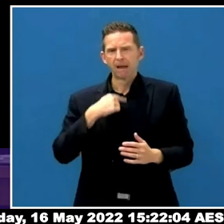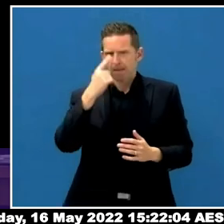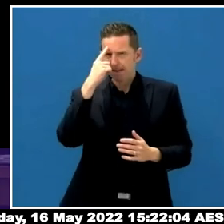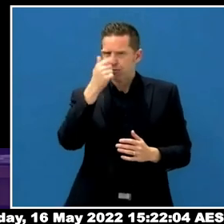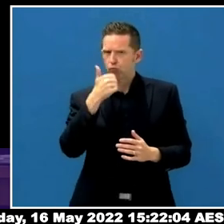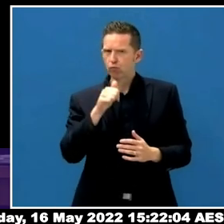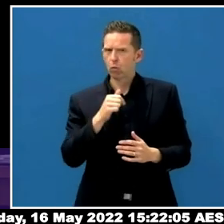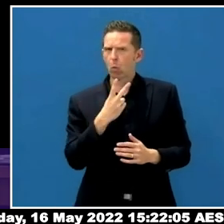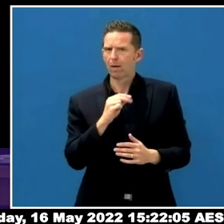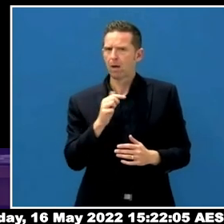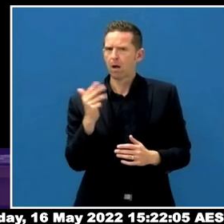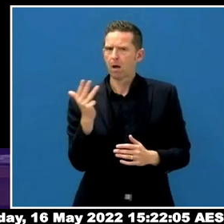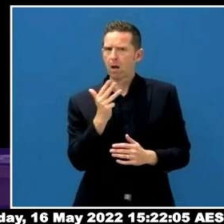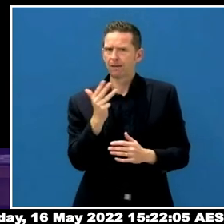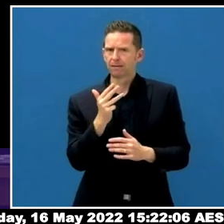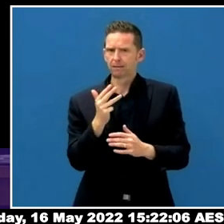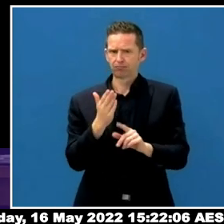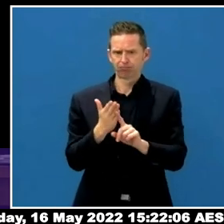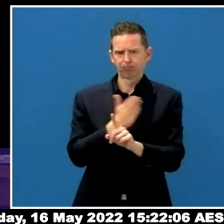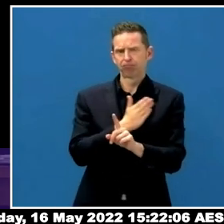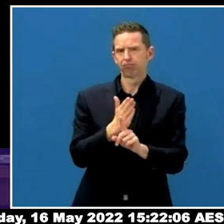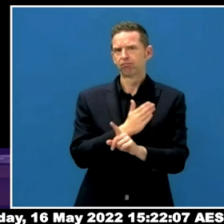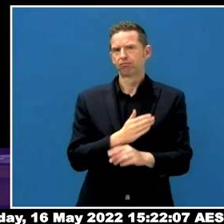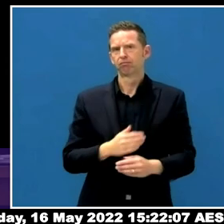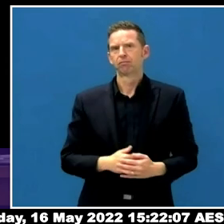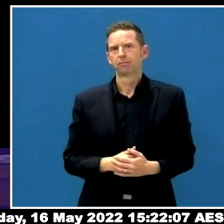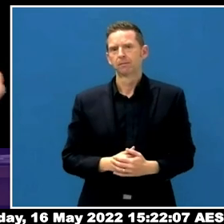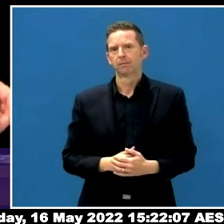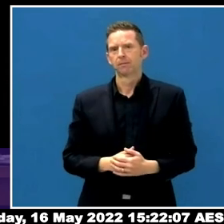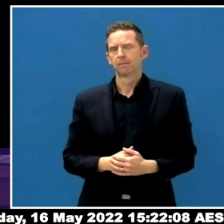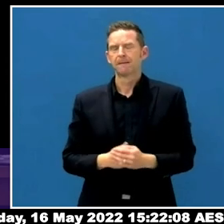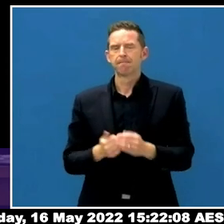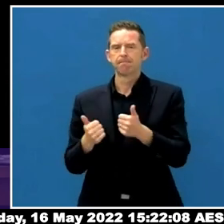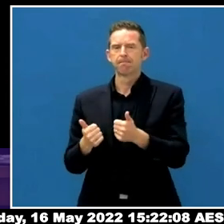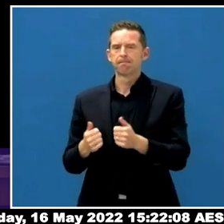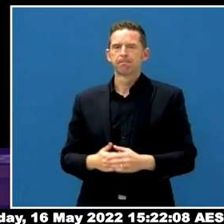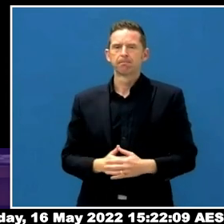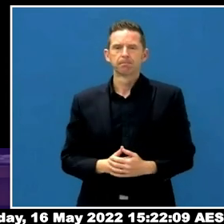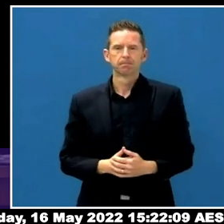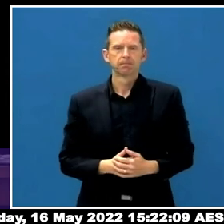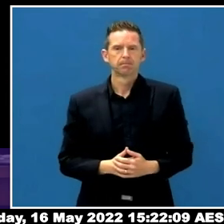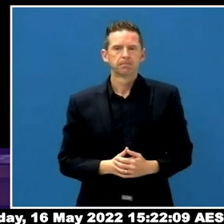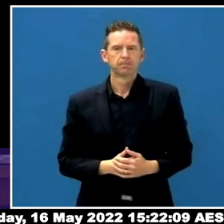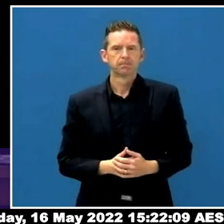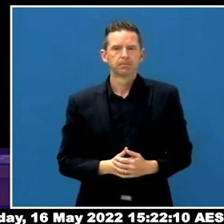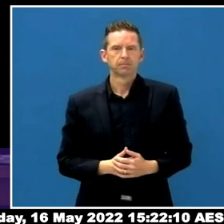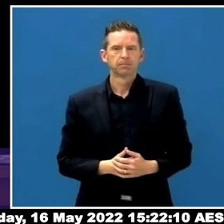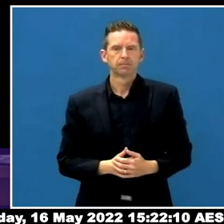Alright. And is there any consequence of that concern that you had?